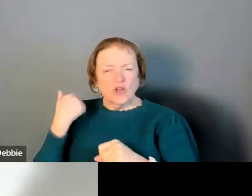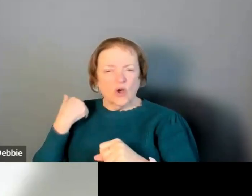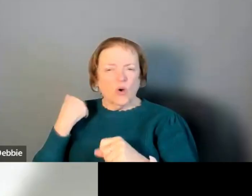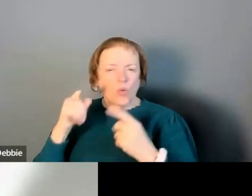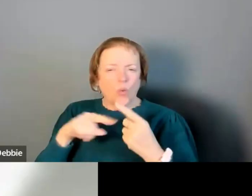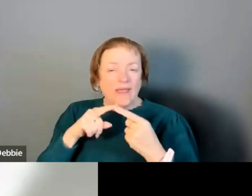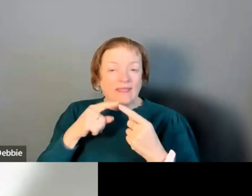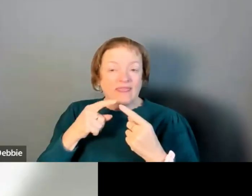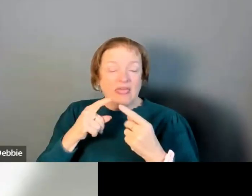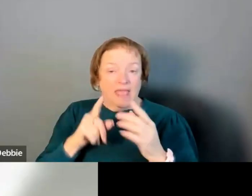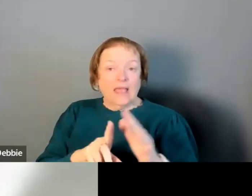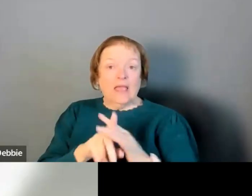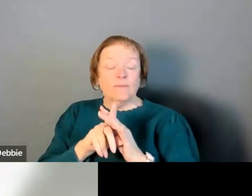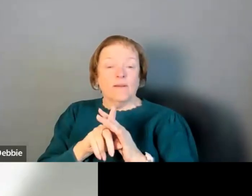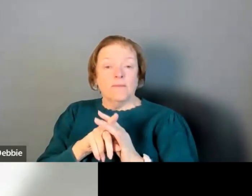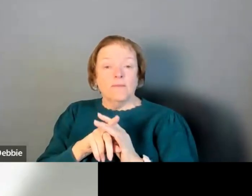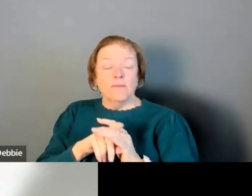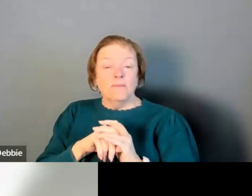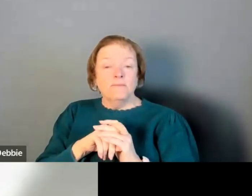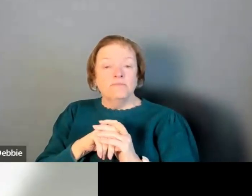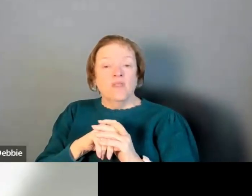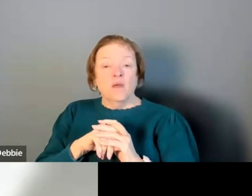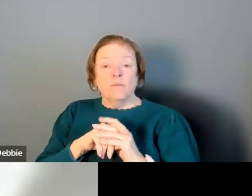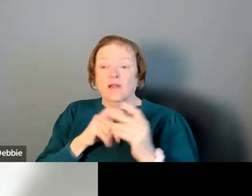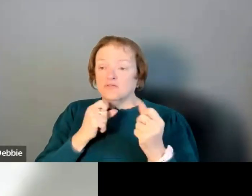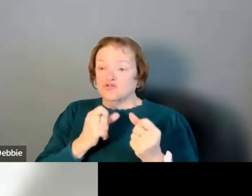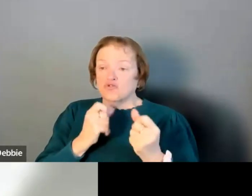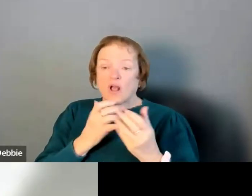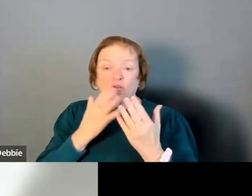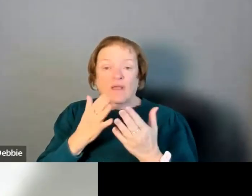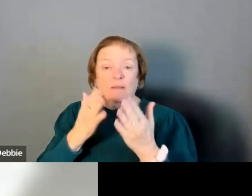I would highly recommend, that you ask, but I will, by all means,